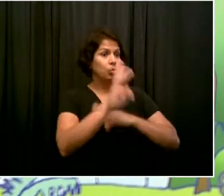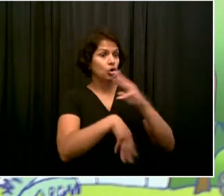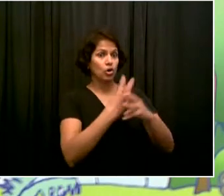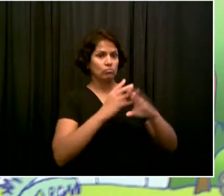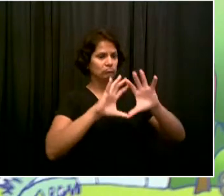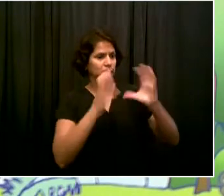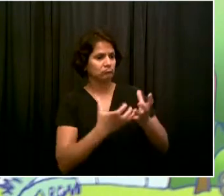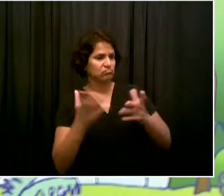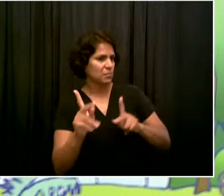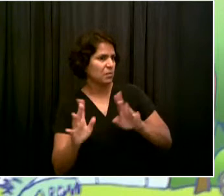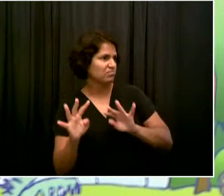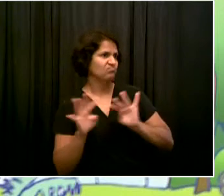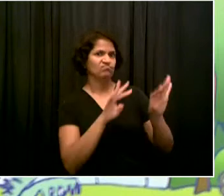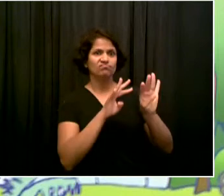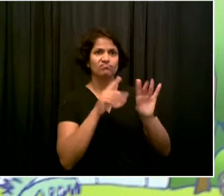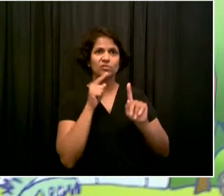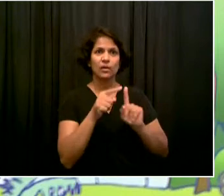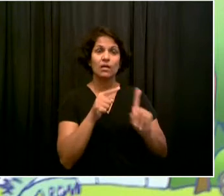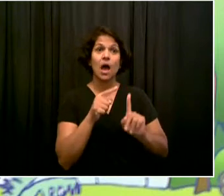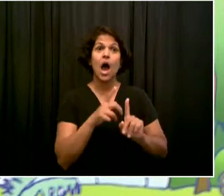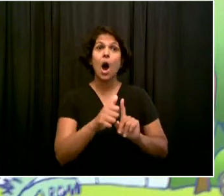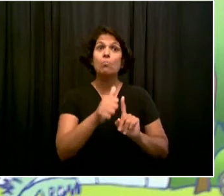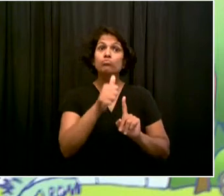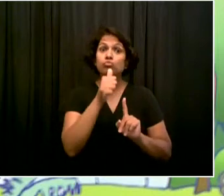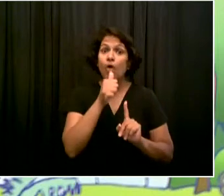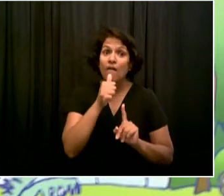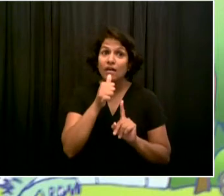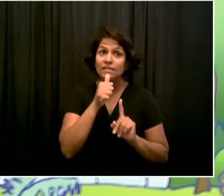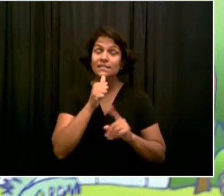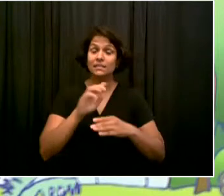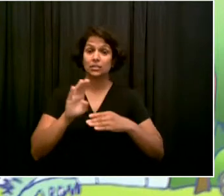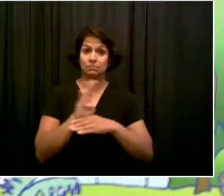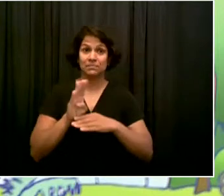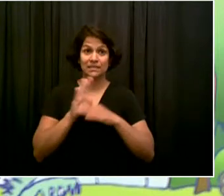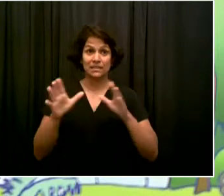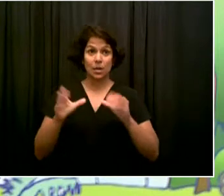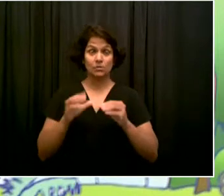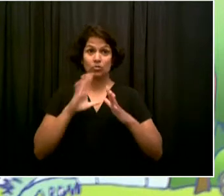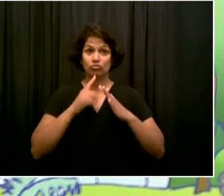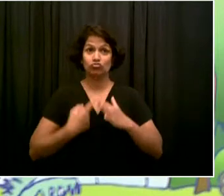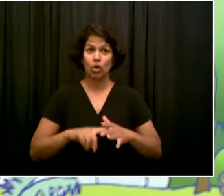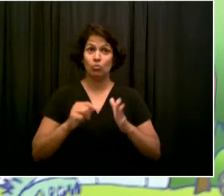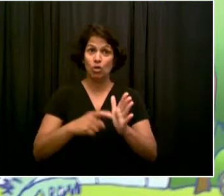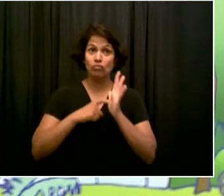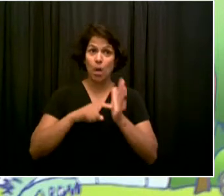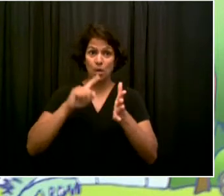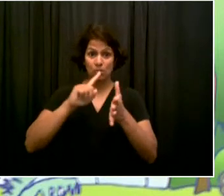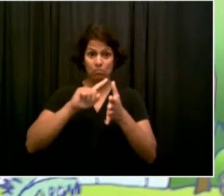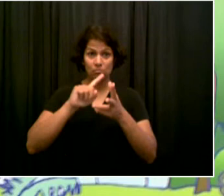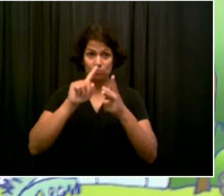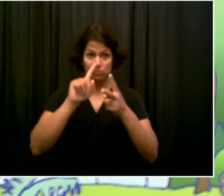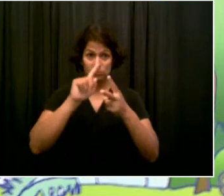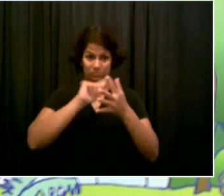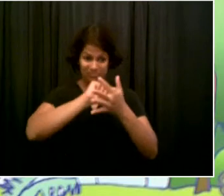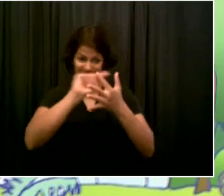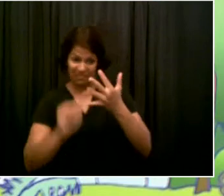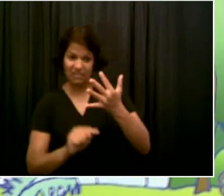CITY AND NATIONALLY AS A BUSINESS LEADER, IT IS TIME FOR THE BUSINESS COMMUNITY TO STEP UP. THE PUBLIC